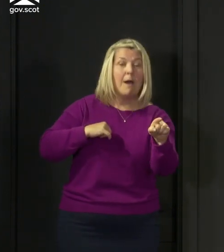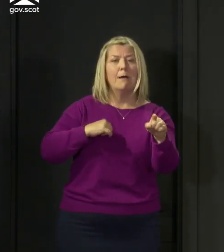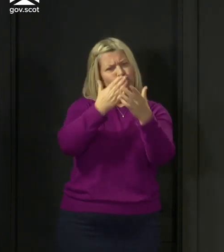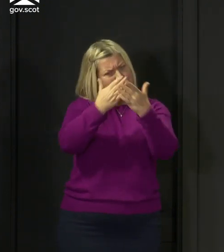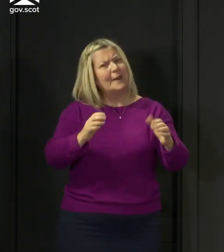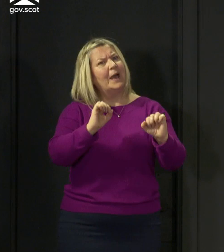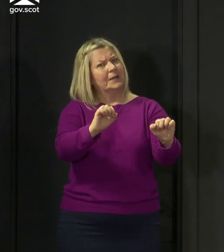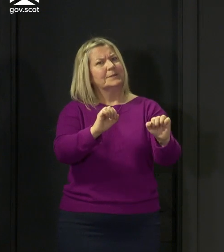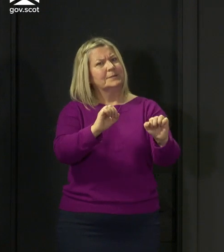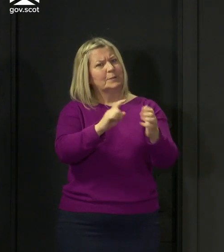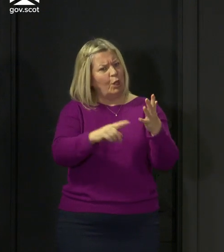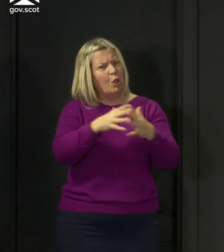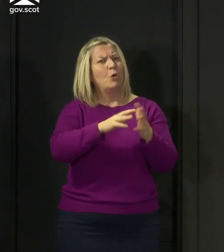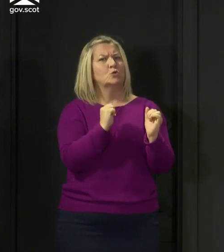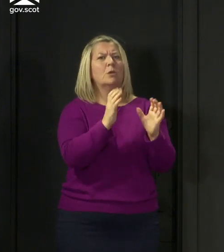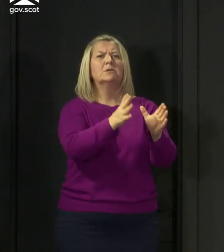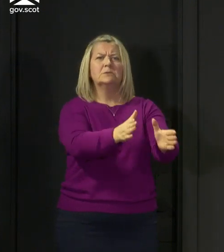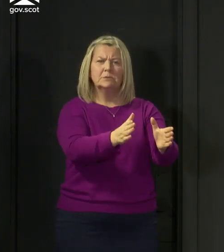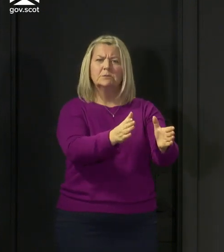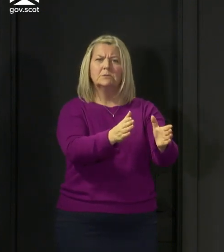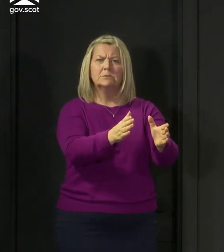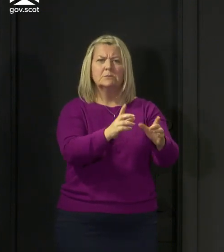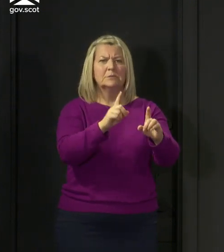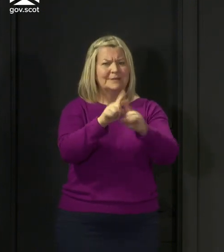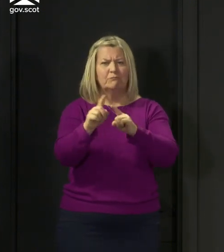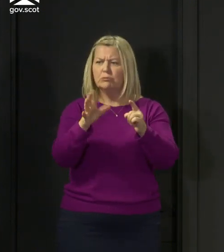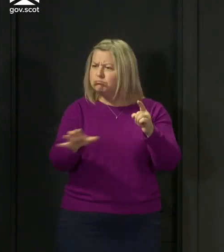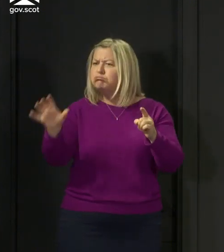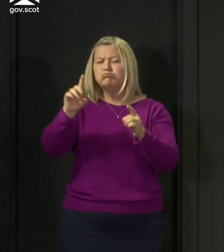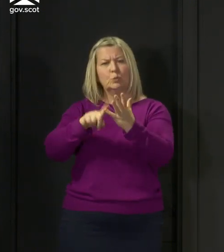governments in different parts of the UK, all of us, respect the different positions